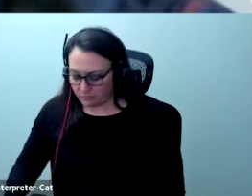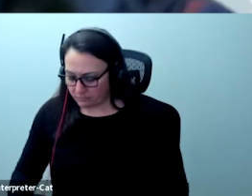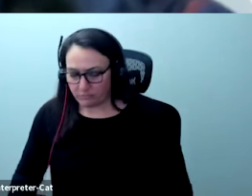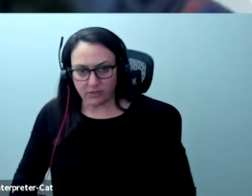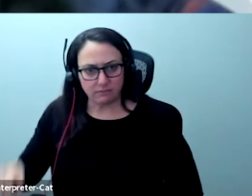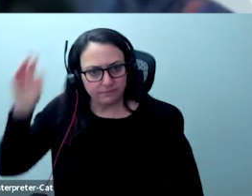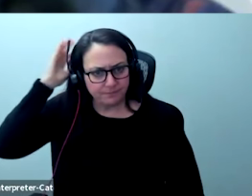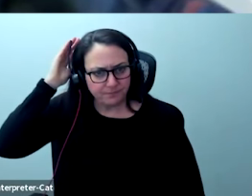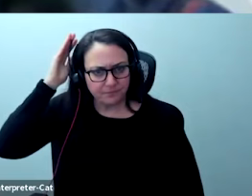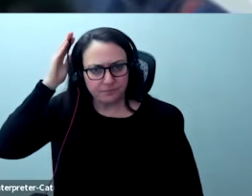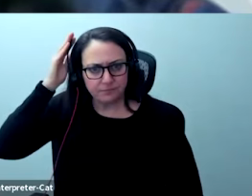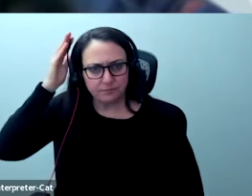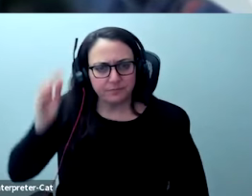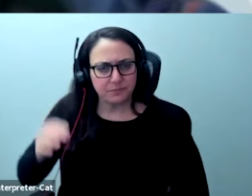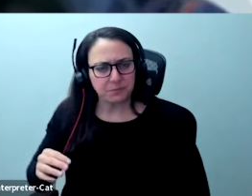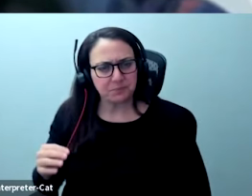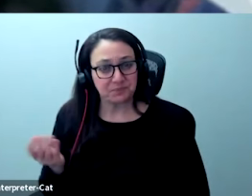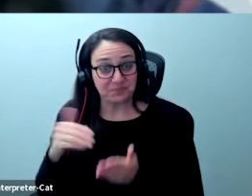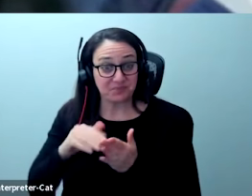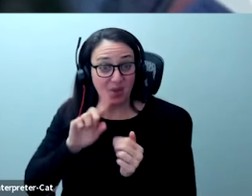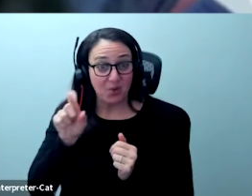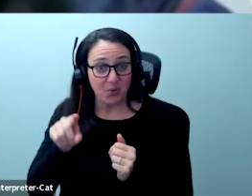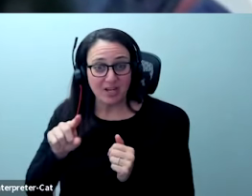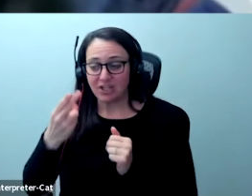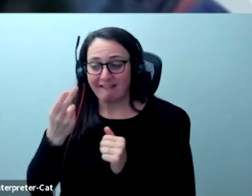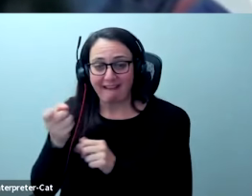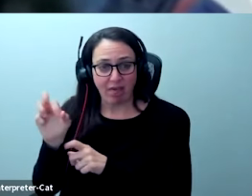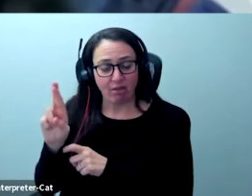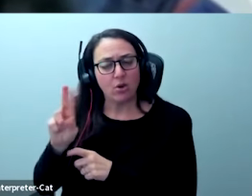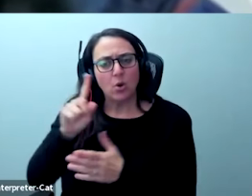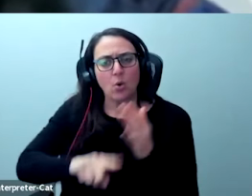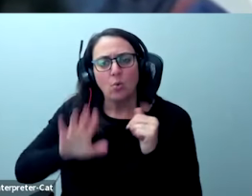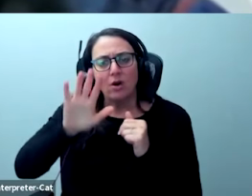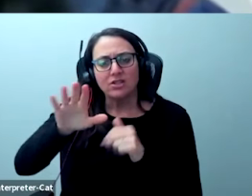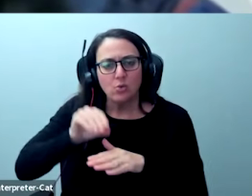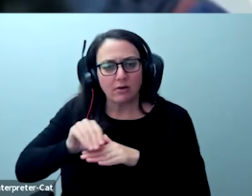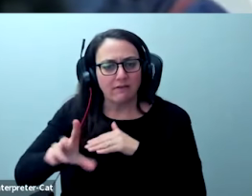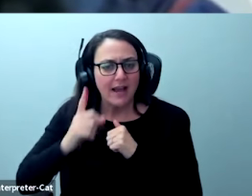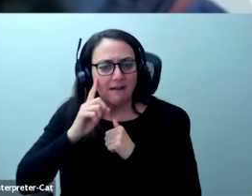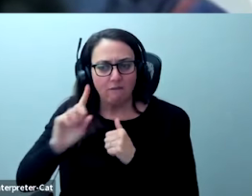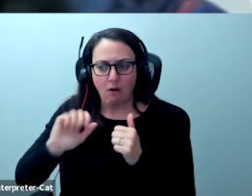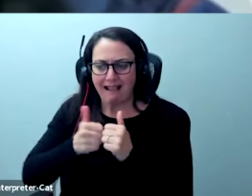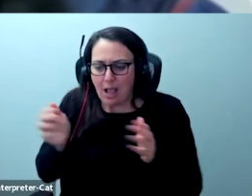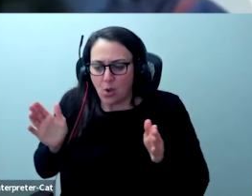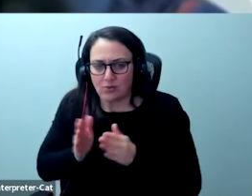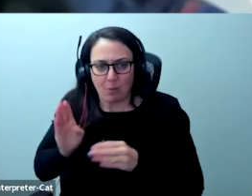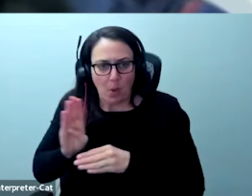That's great. We have another question from Heather, "What is your advice for how small businesses and startups